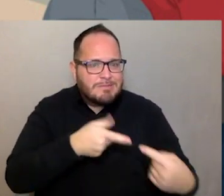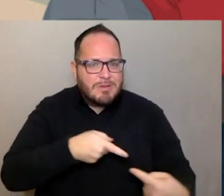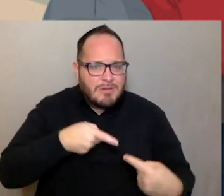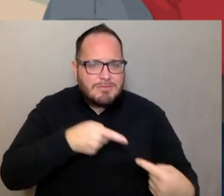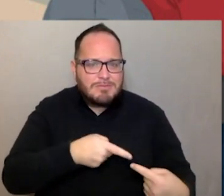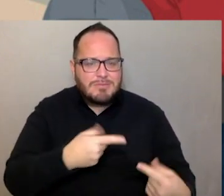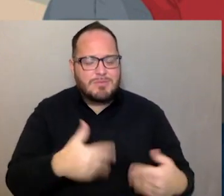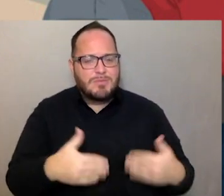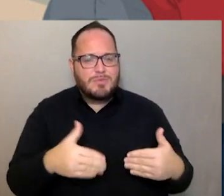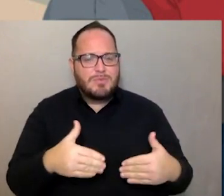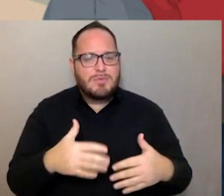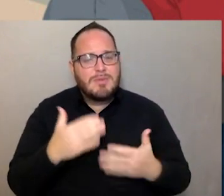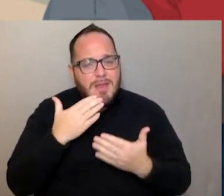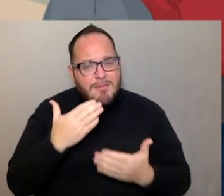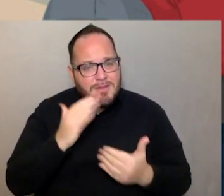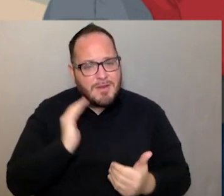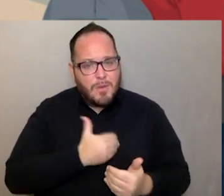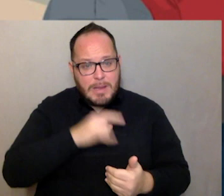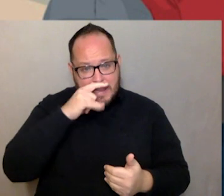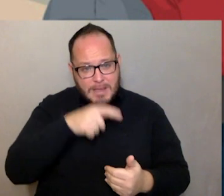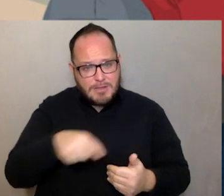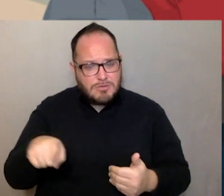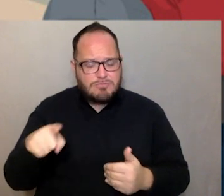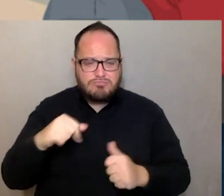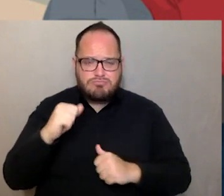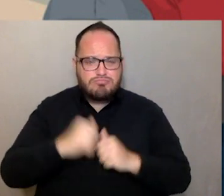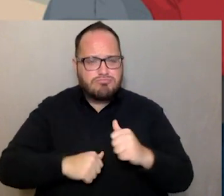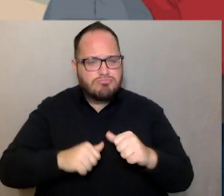BUT THANKFULLY OUR KIDS ARE TRYING HARD AND THEY ARE